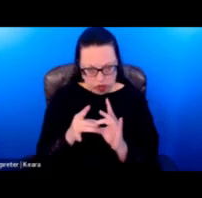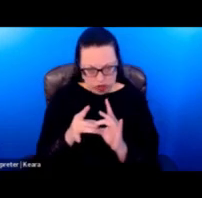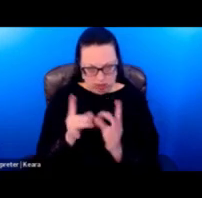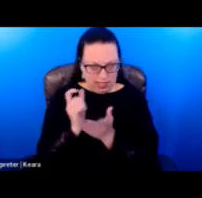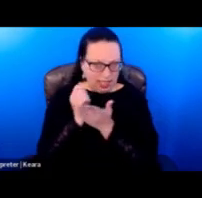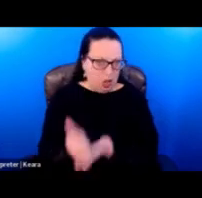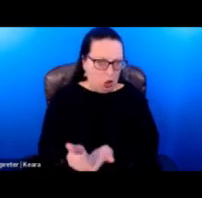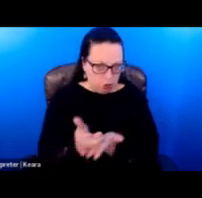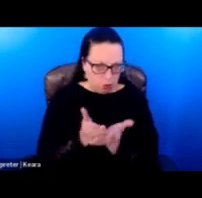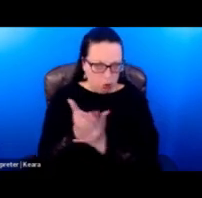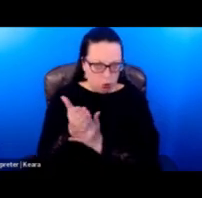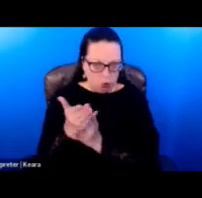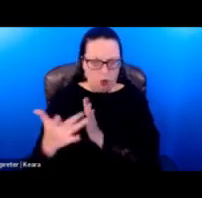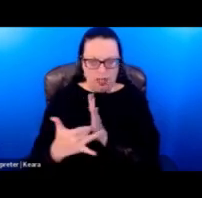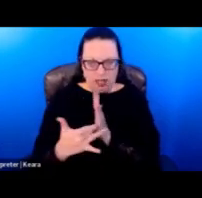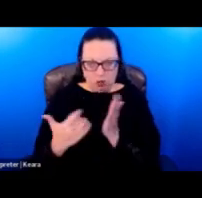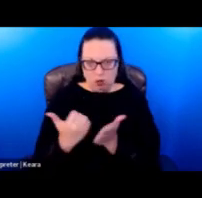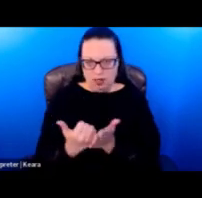assistance. Next slide, please.